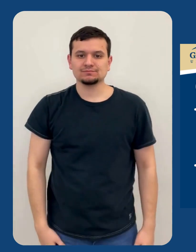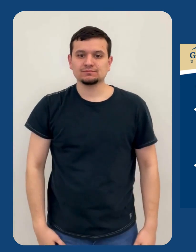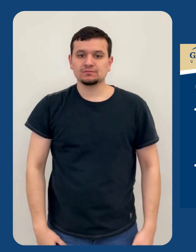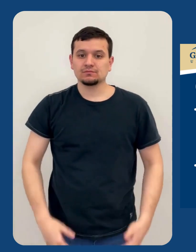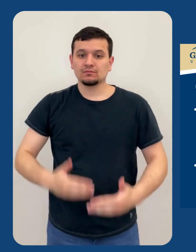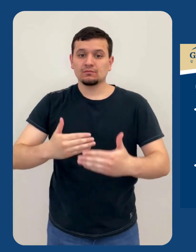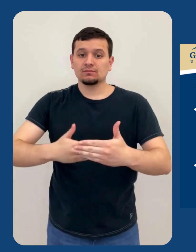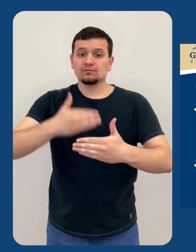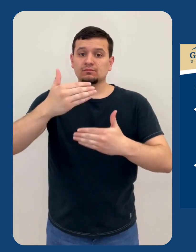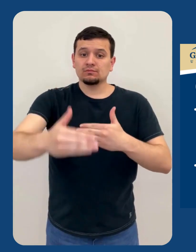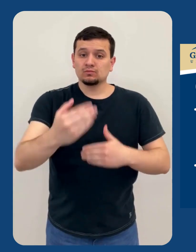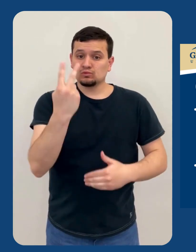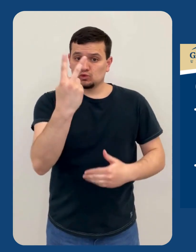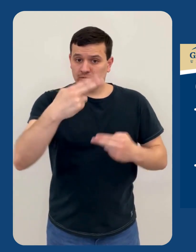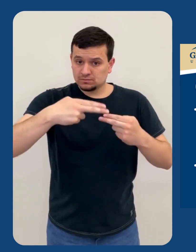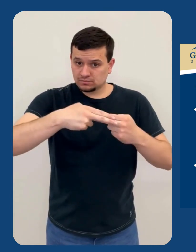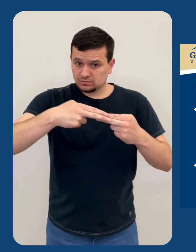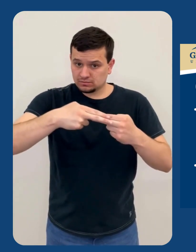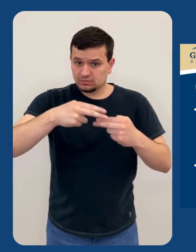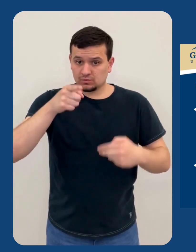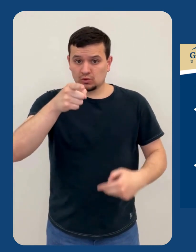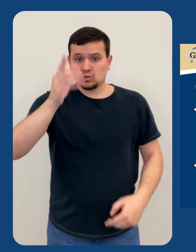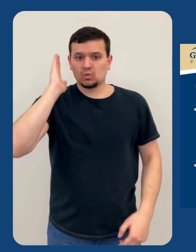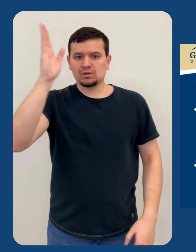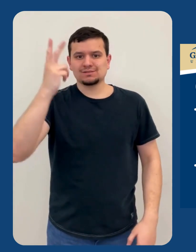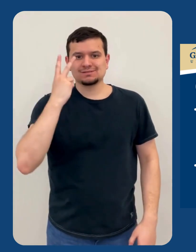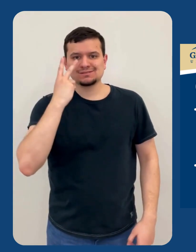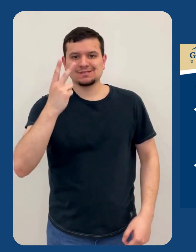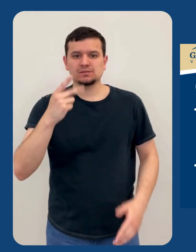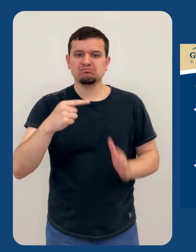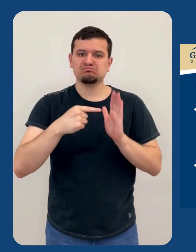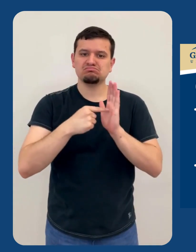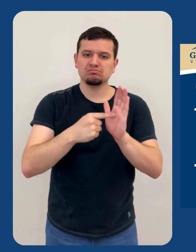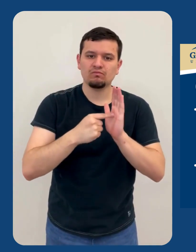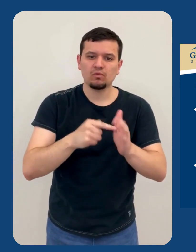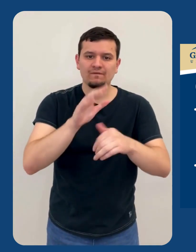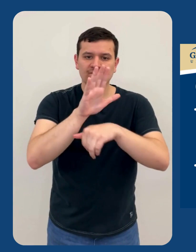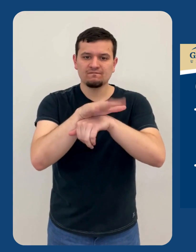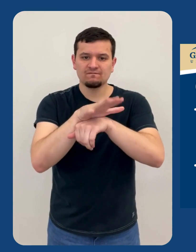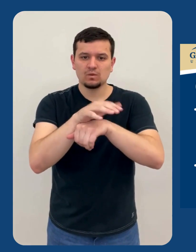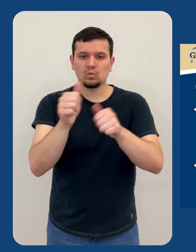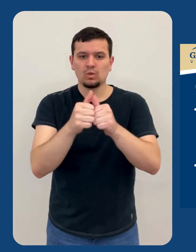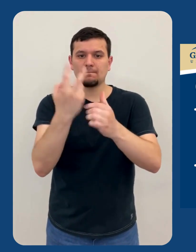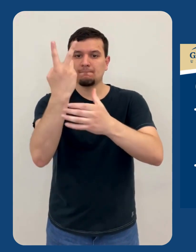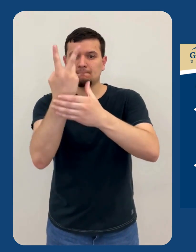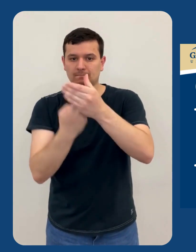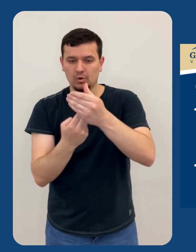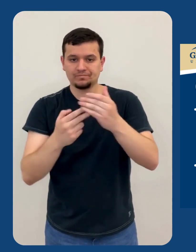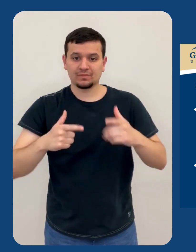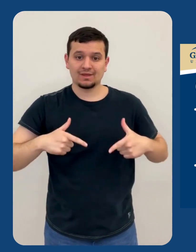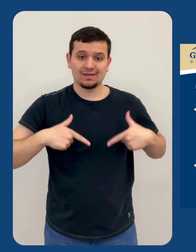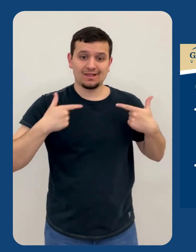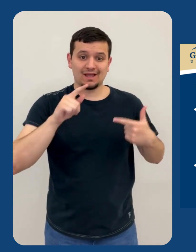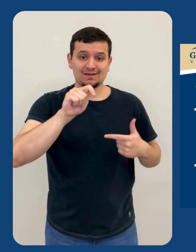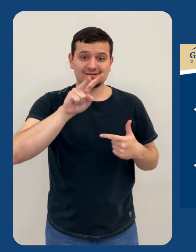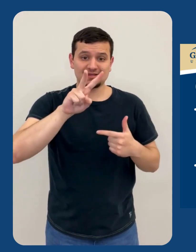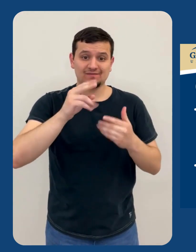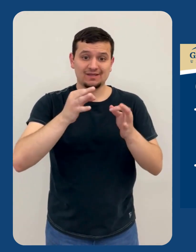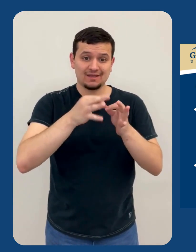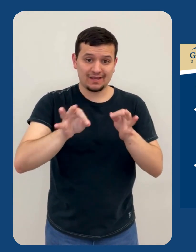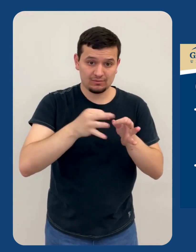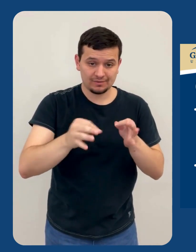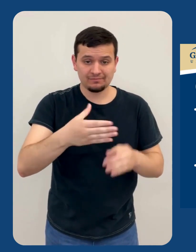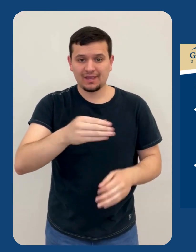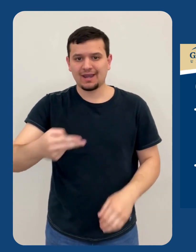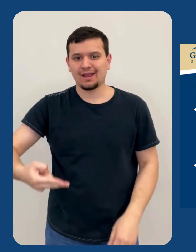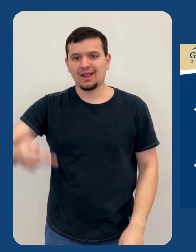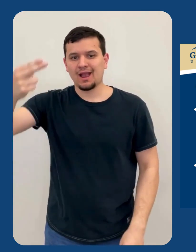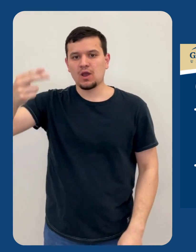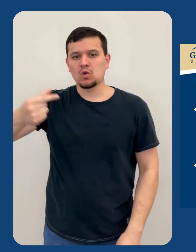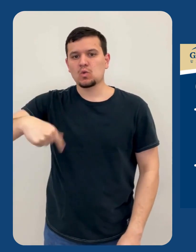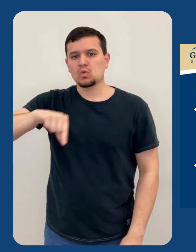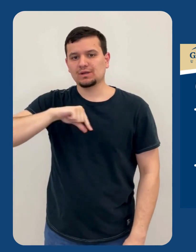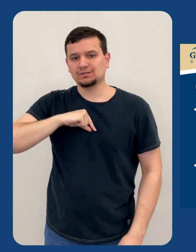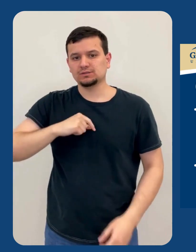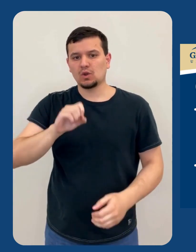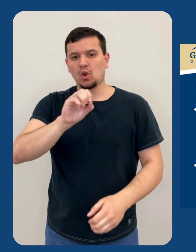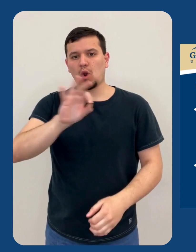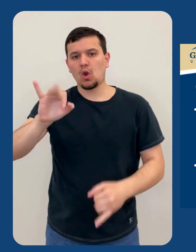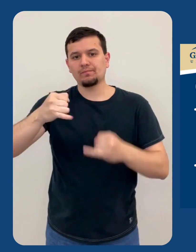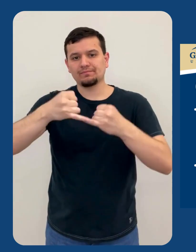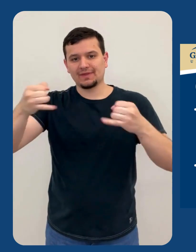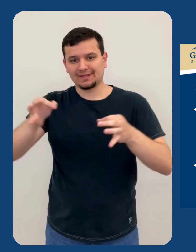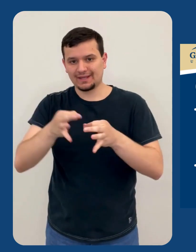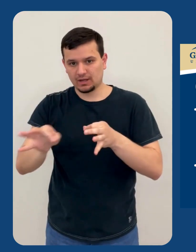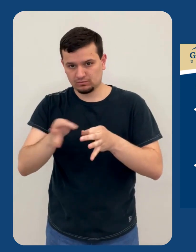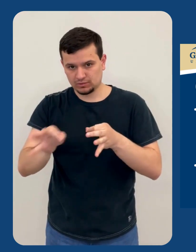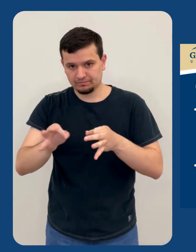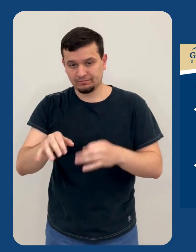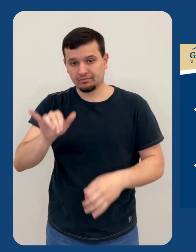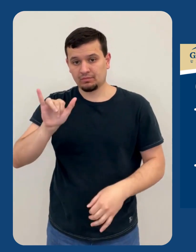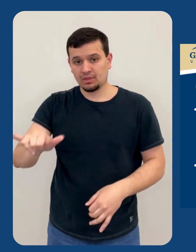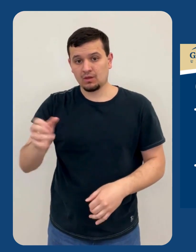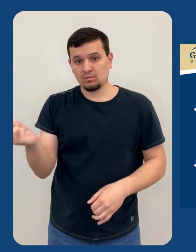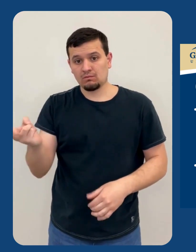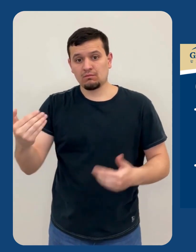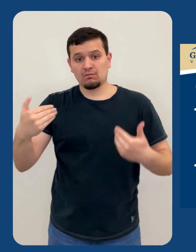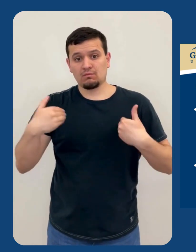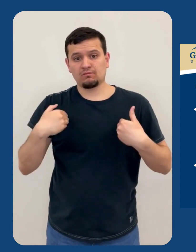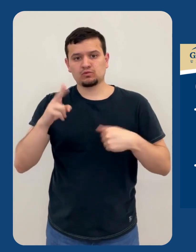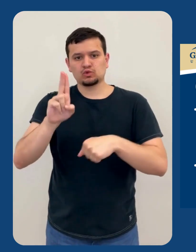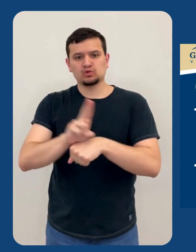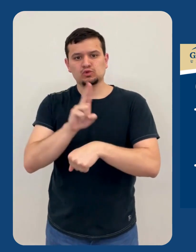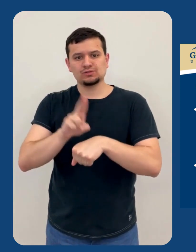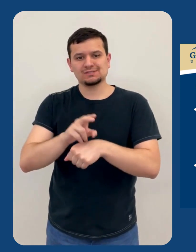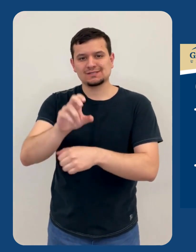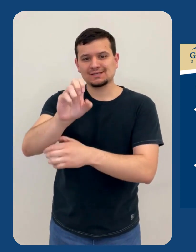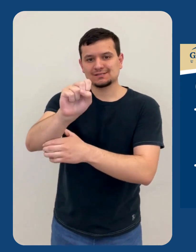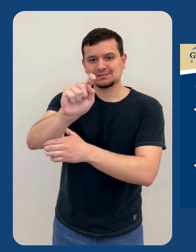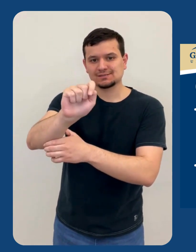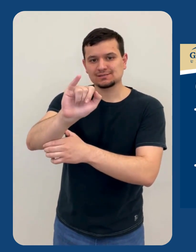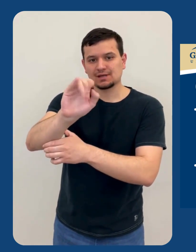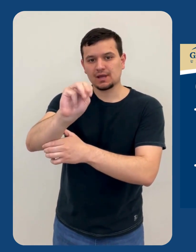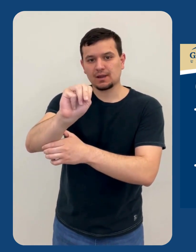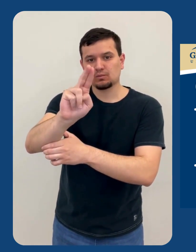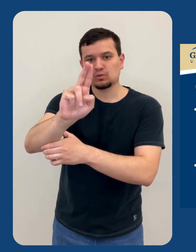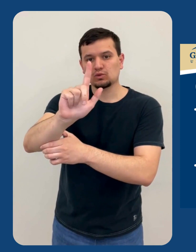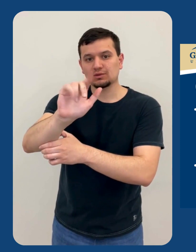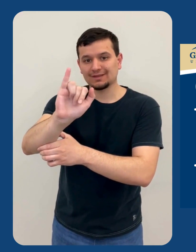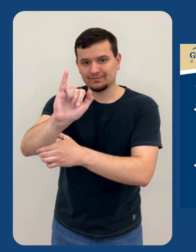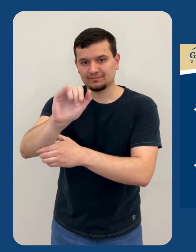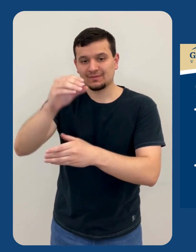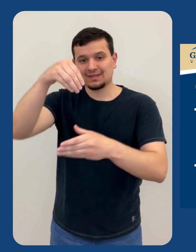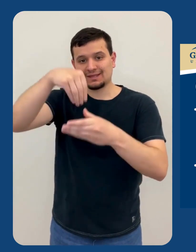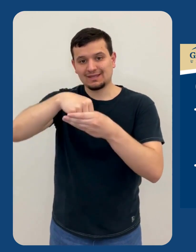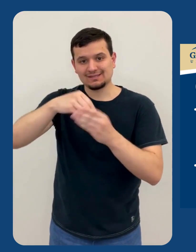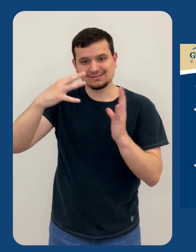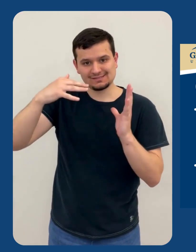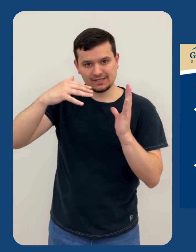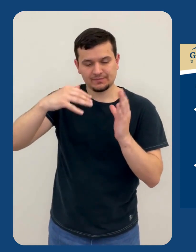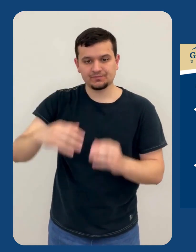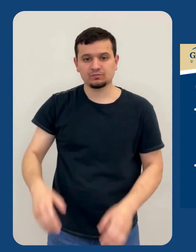On the next two slides you will see some example videos with both live TV captions and high-quality offline captions that we have used as stimuli in the study.